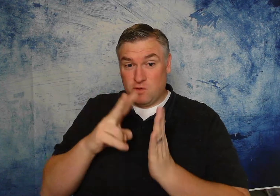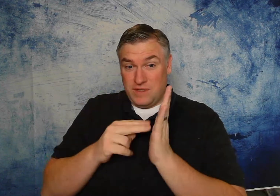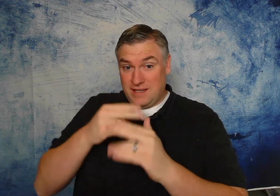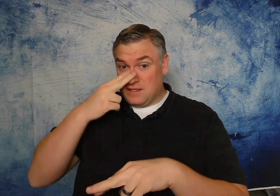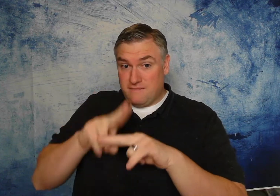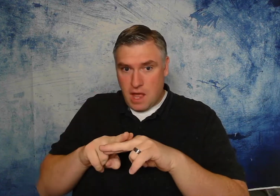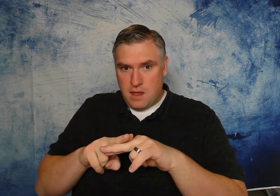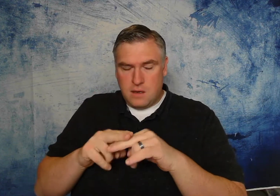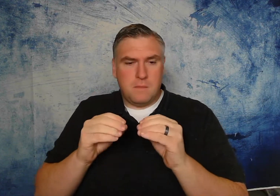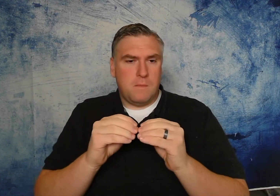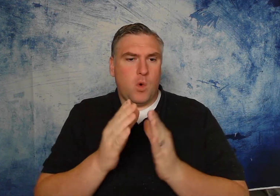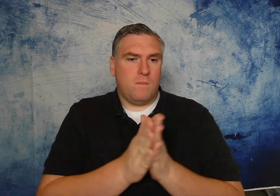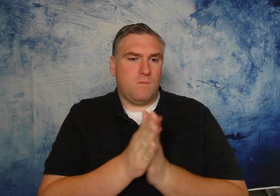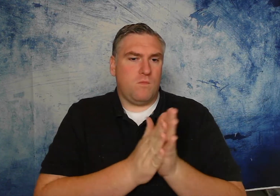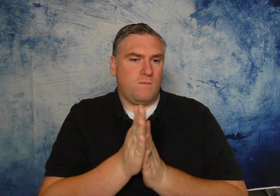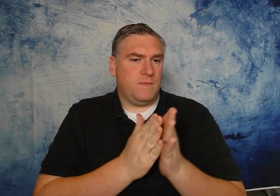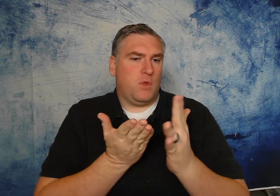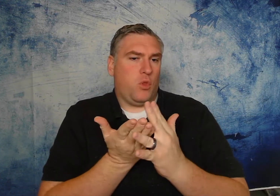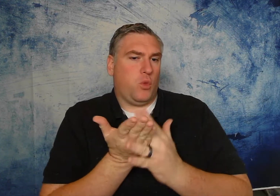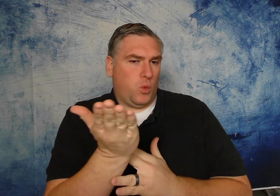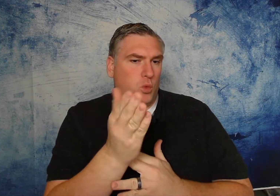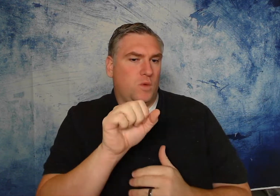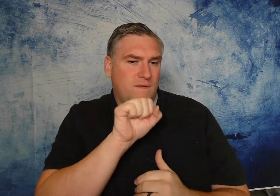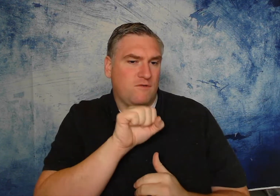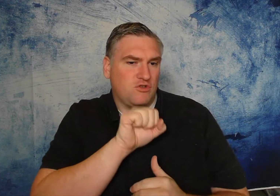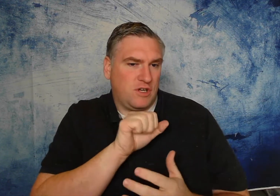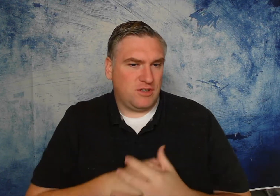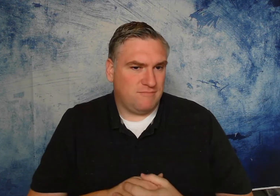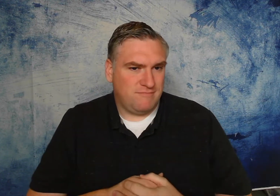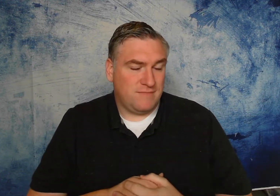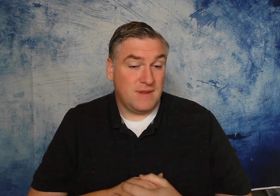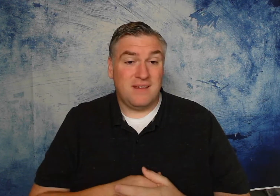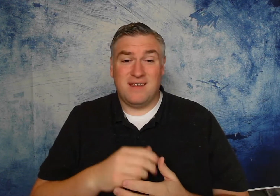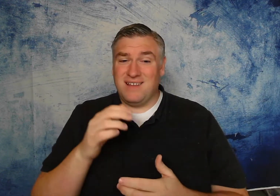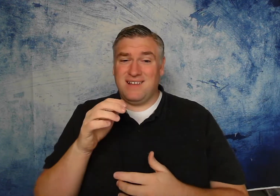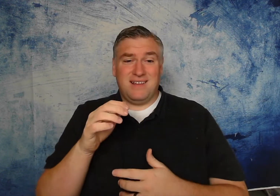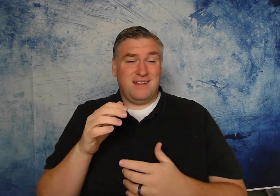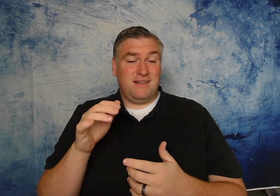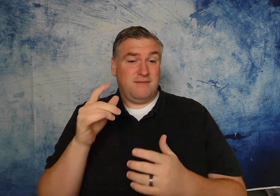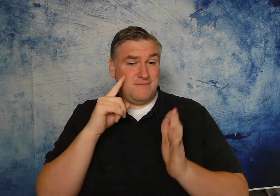how to read; if reading is fun there's motivation throughout the frustrations.